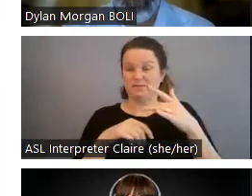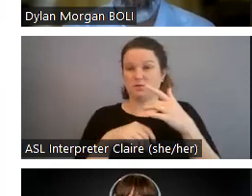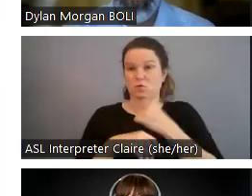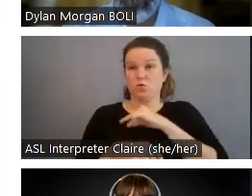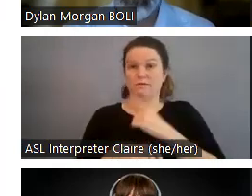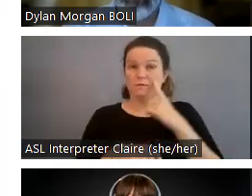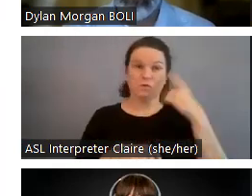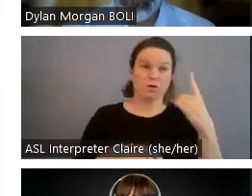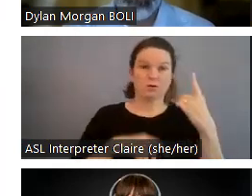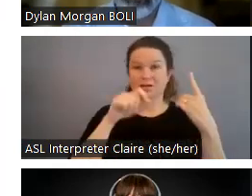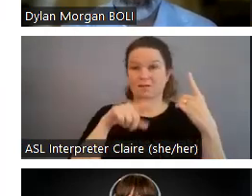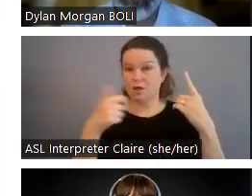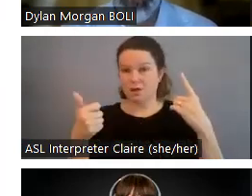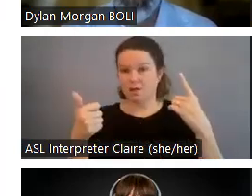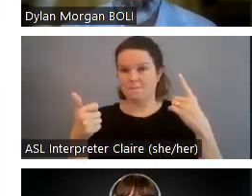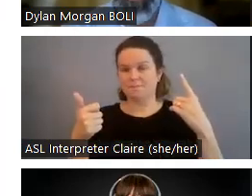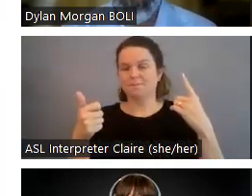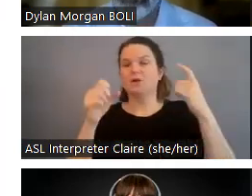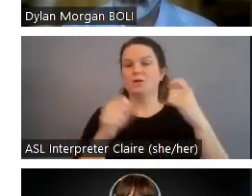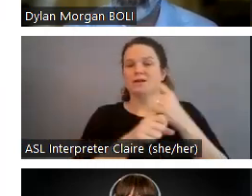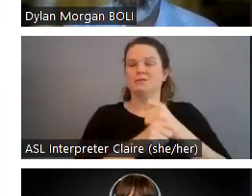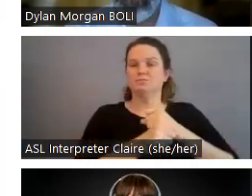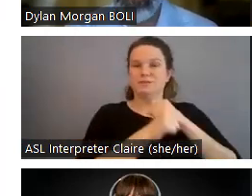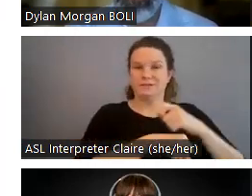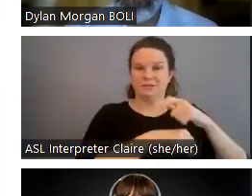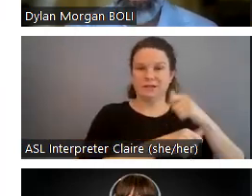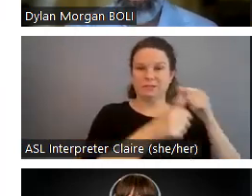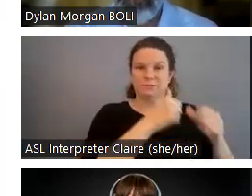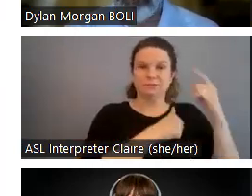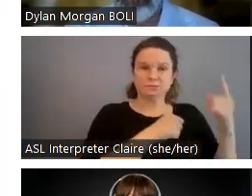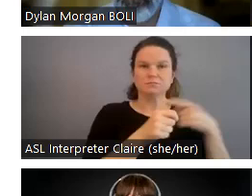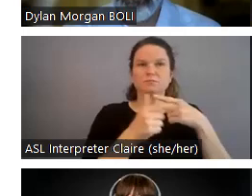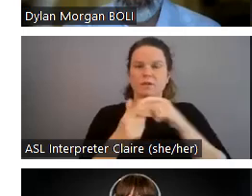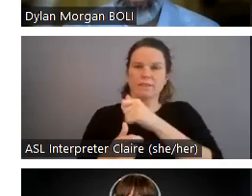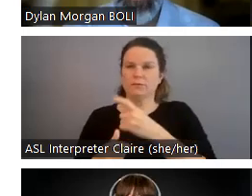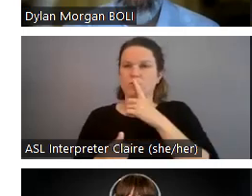one, you know, you can take some protected time under one and then, when the other